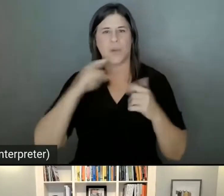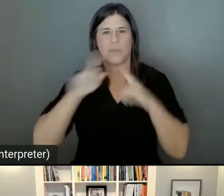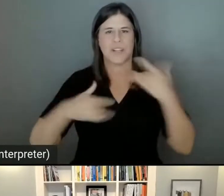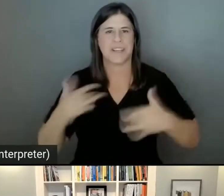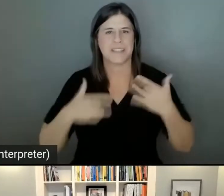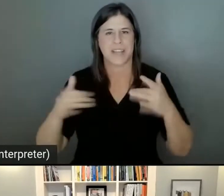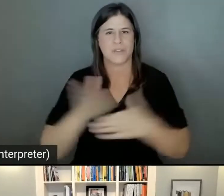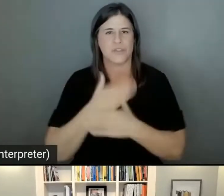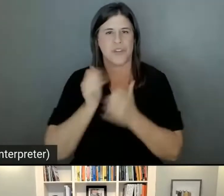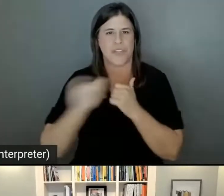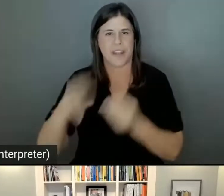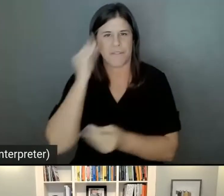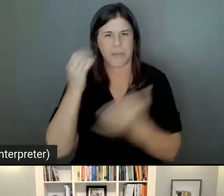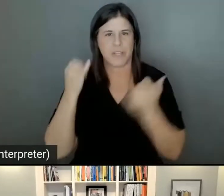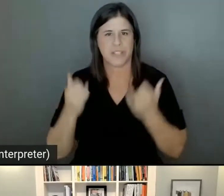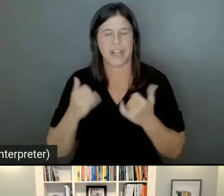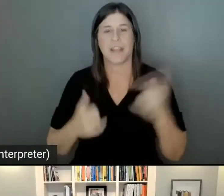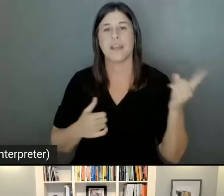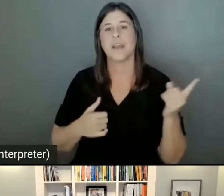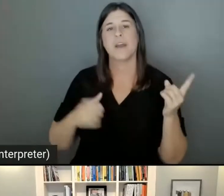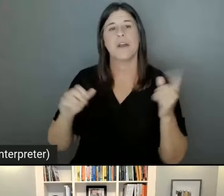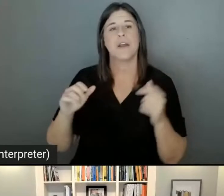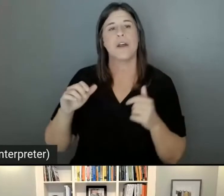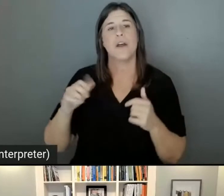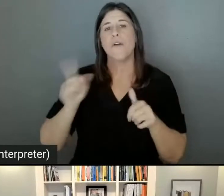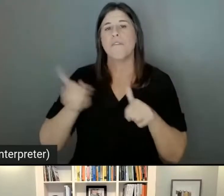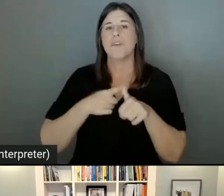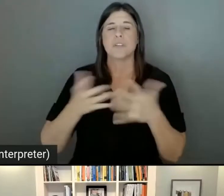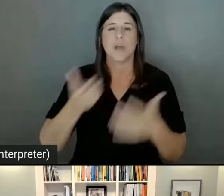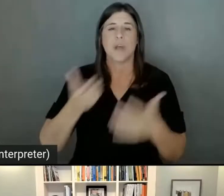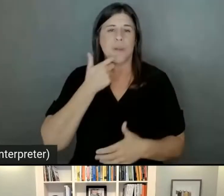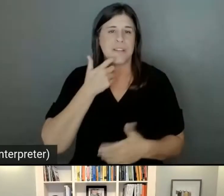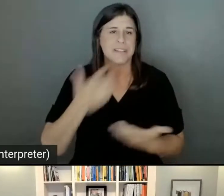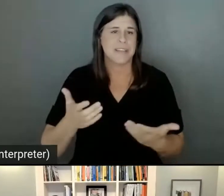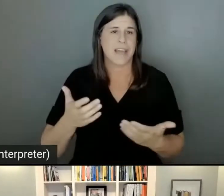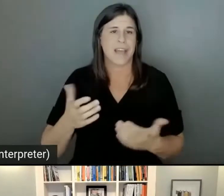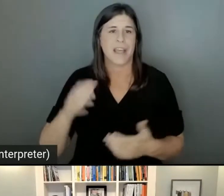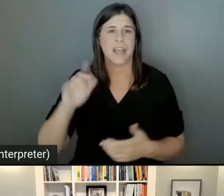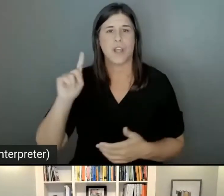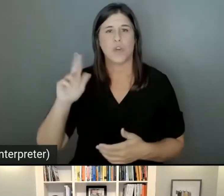Okay. So, first of all, I want to start off by saying that, Kubernetes is obviously a very exciting space